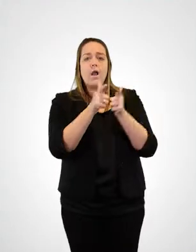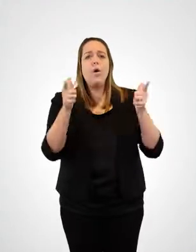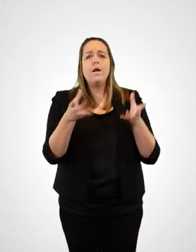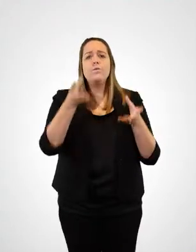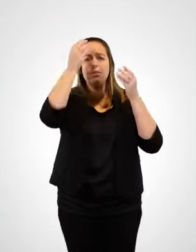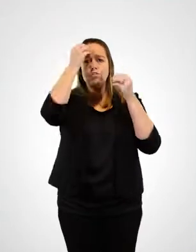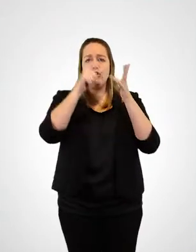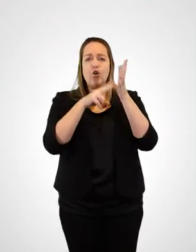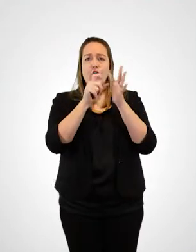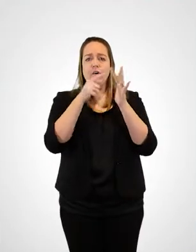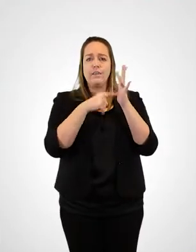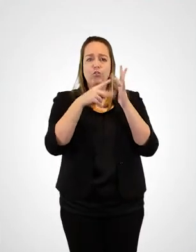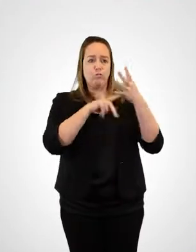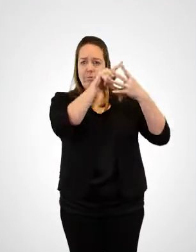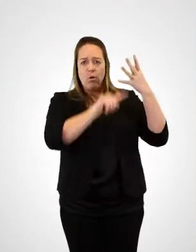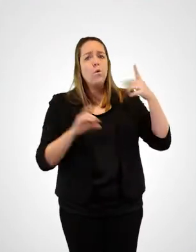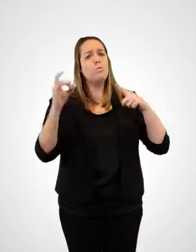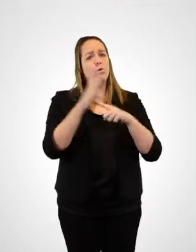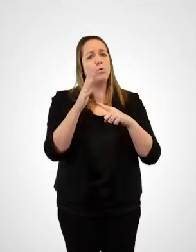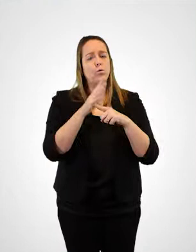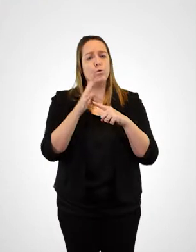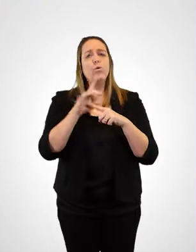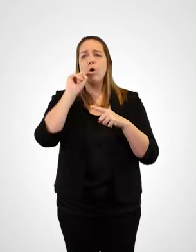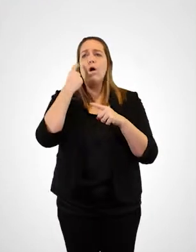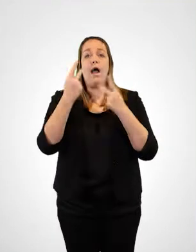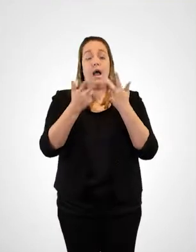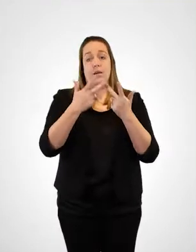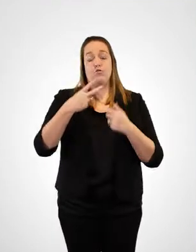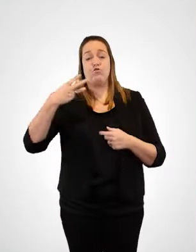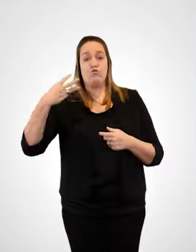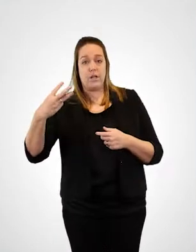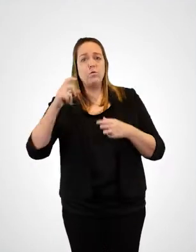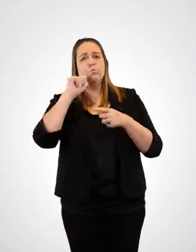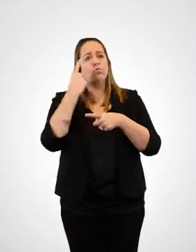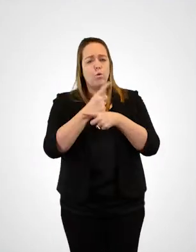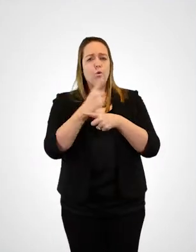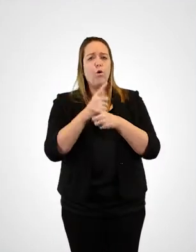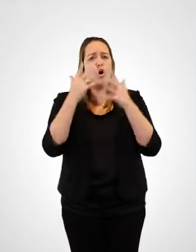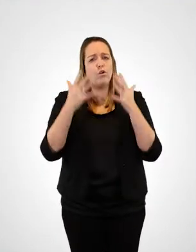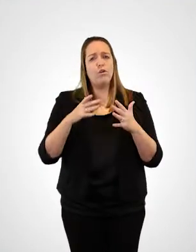are all equally critical. We will be revisiting the other three numerous times over the next set of presentations,